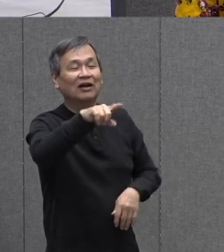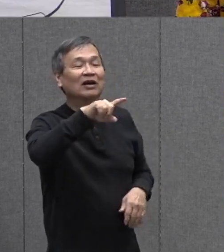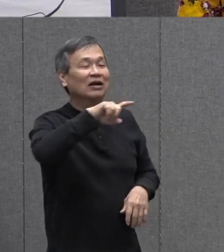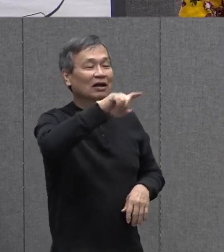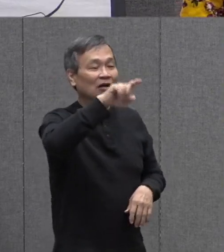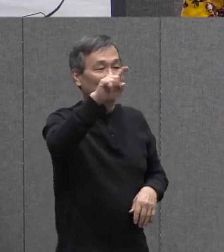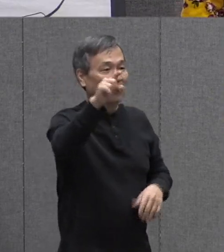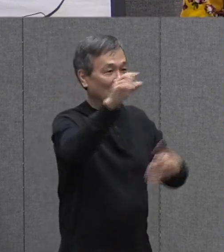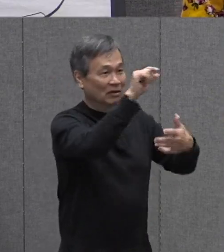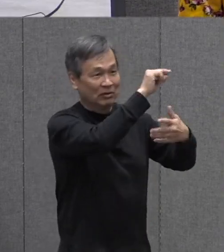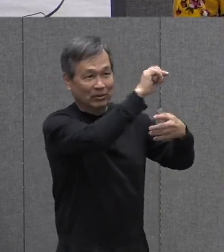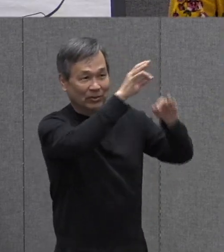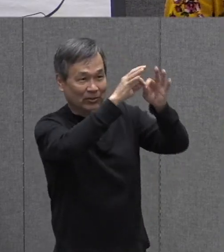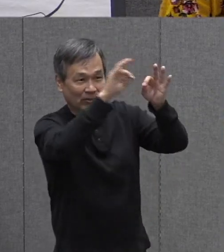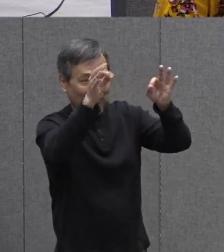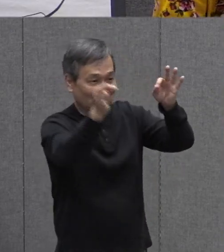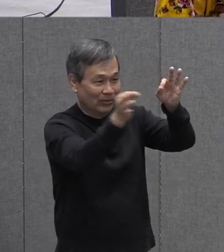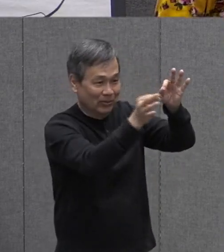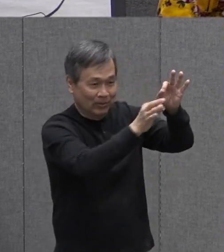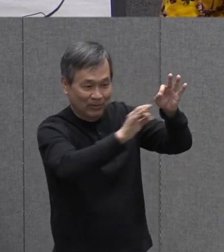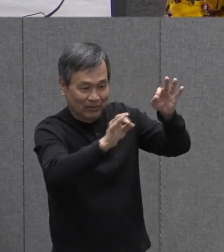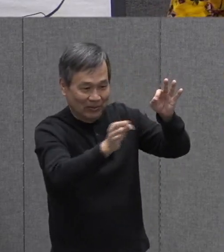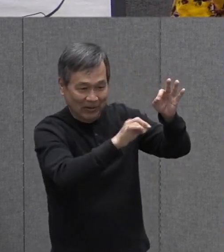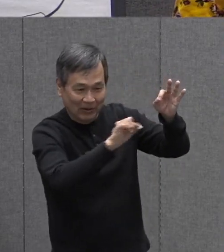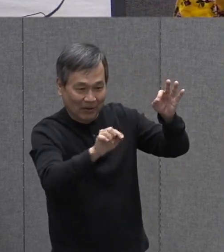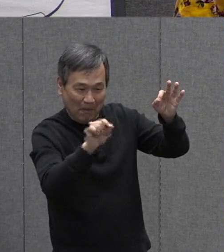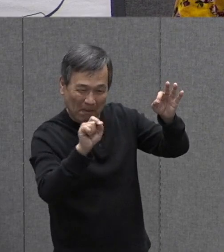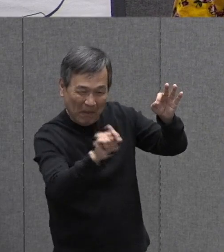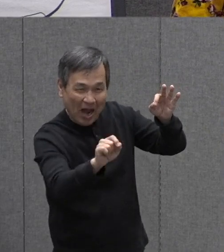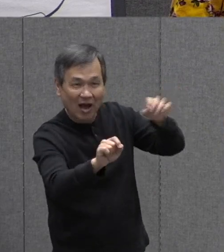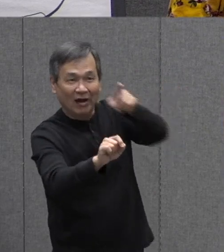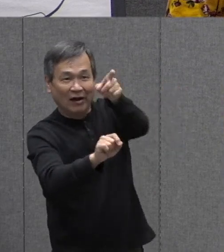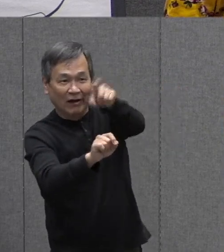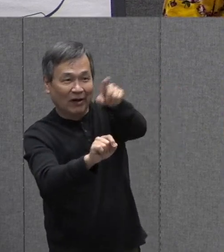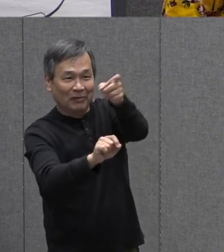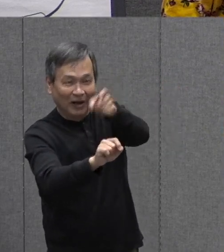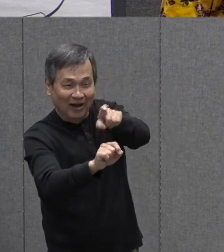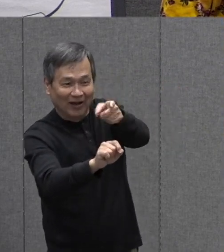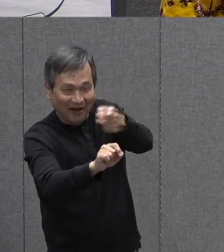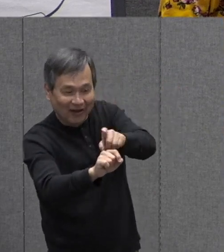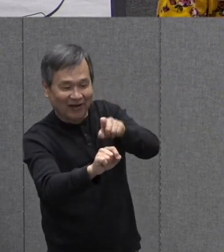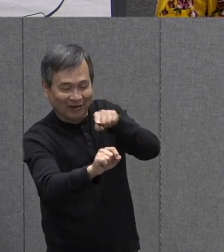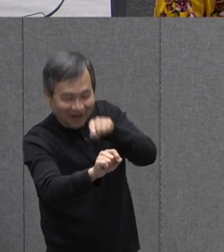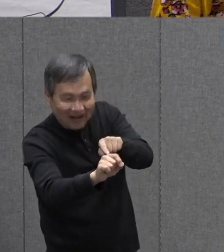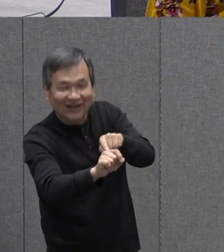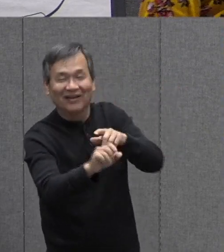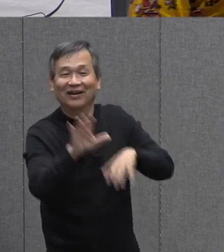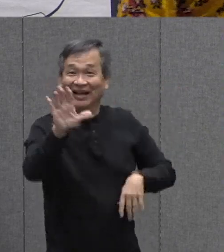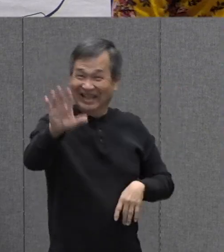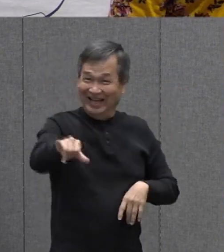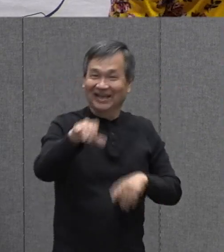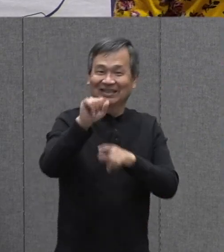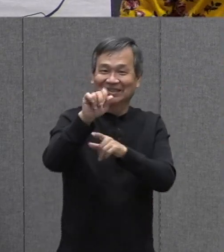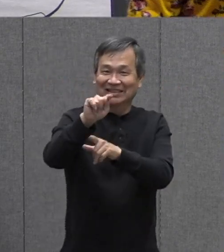That's how you know it's the end of our stanza. Friends, our poem was about what makes the Earth special,